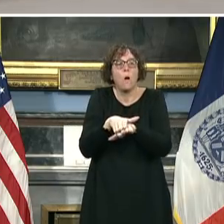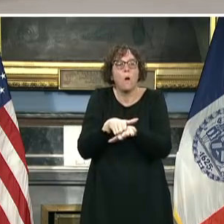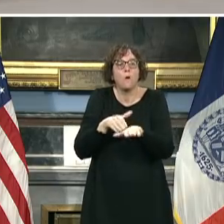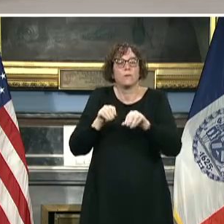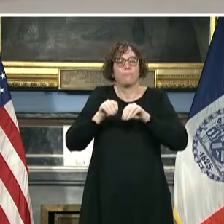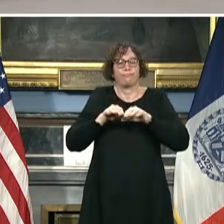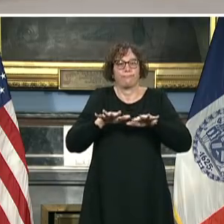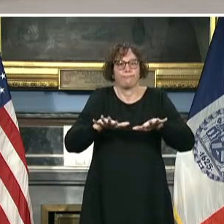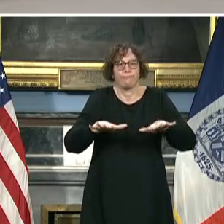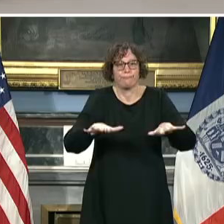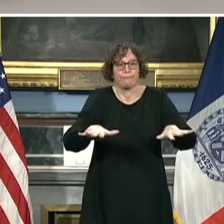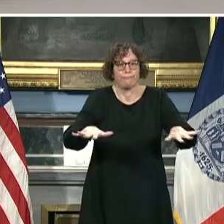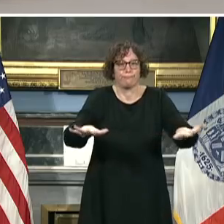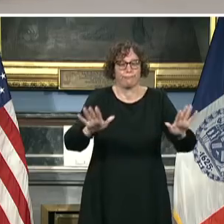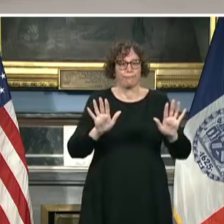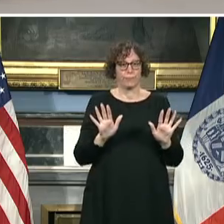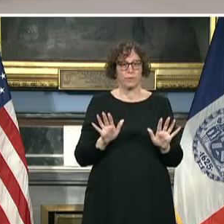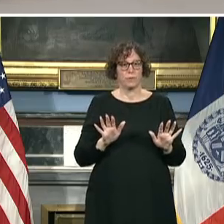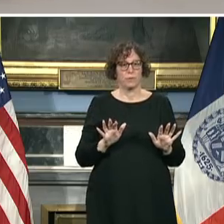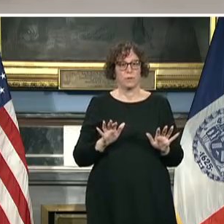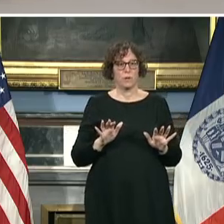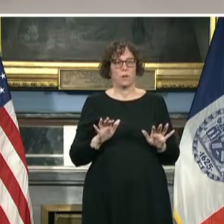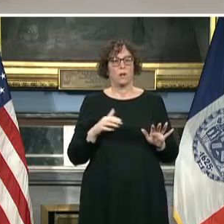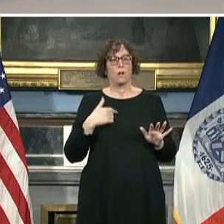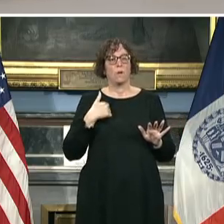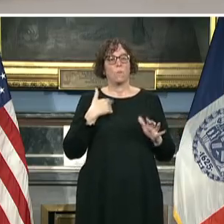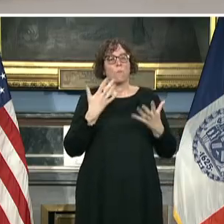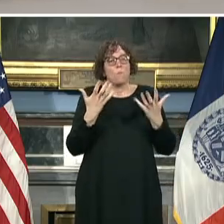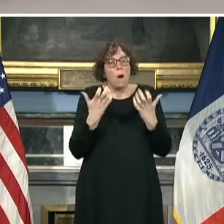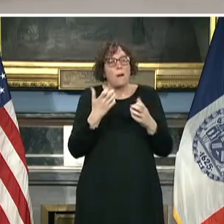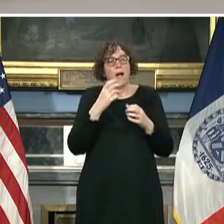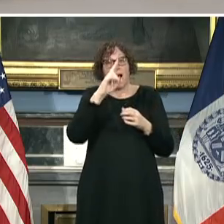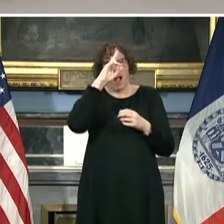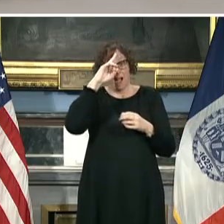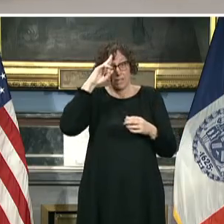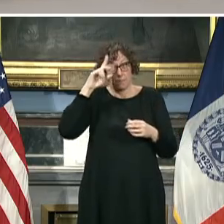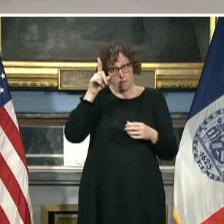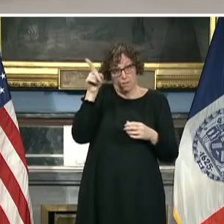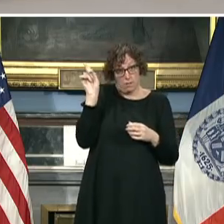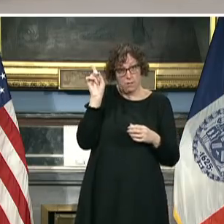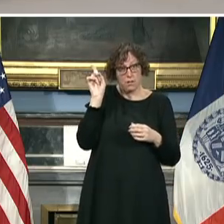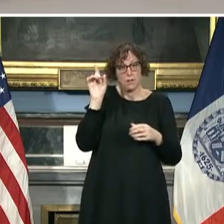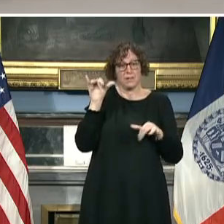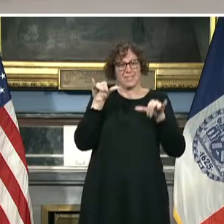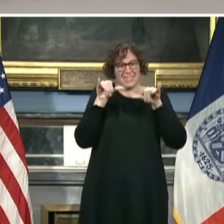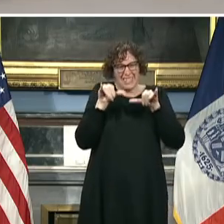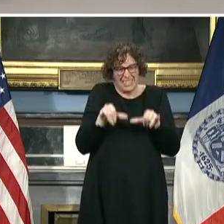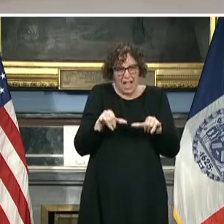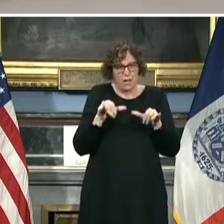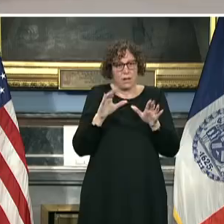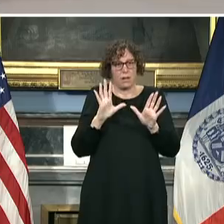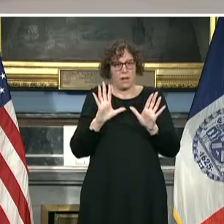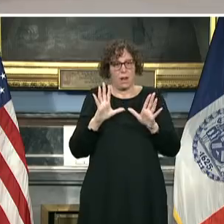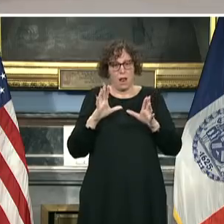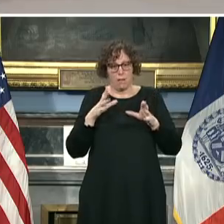THE SPREAD OF THE VIRUS AND TO PROTECT OUR HEALTH CARE WORKFORCE SO THAT THEY CAN ABSORB